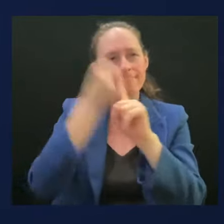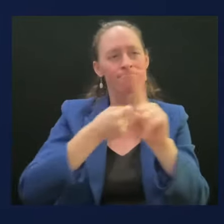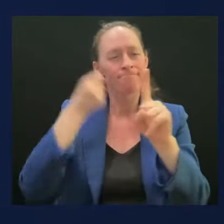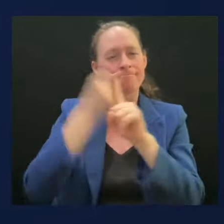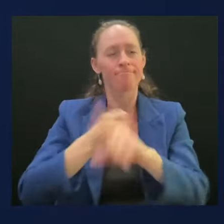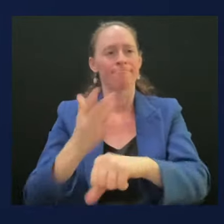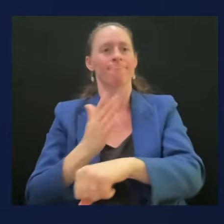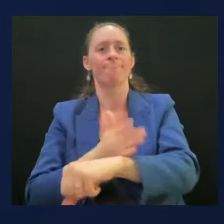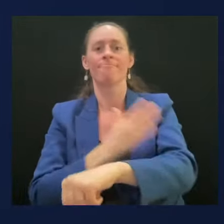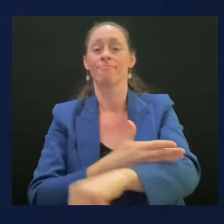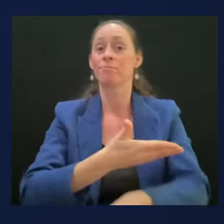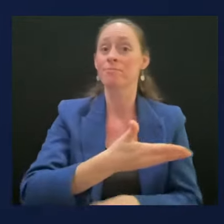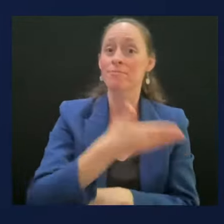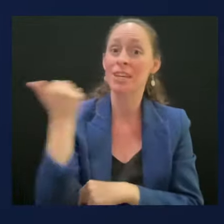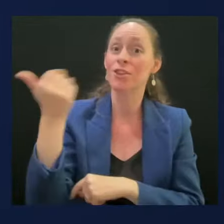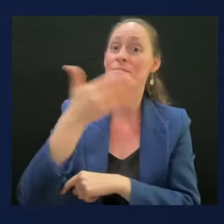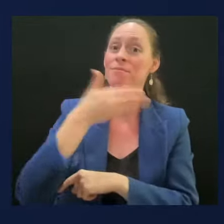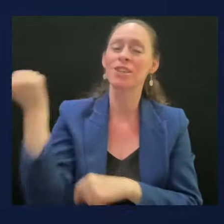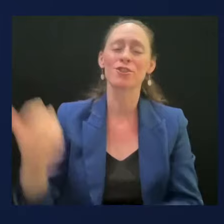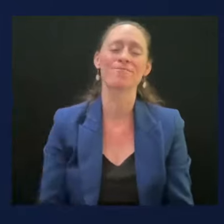we can say clearly: We never will.